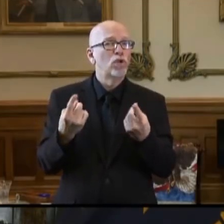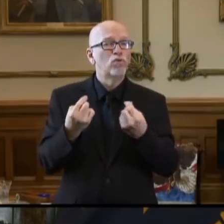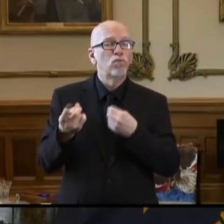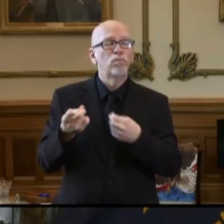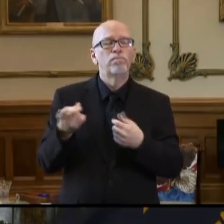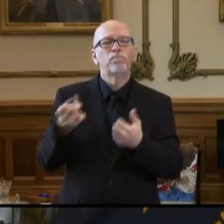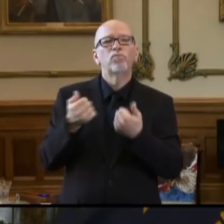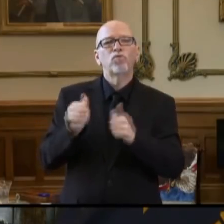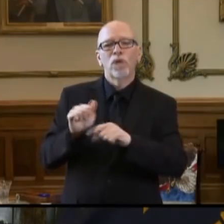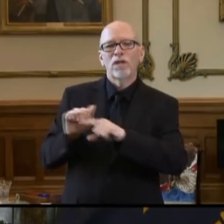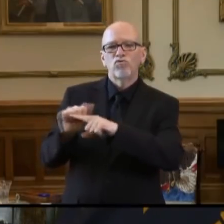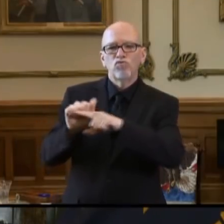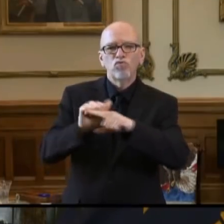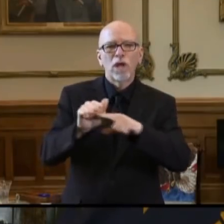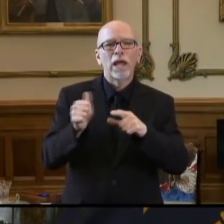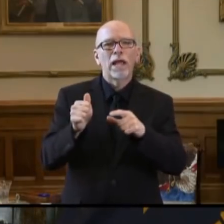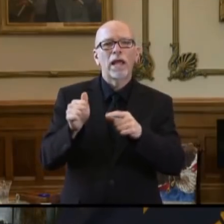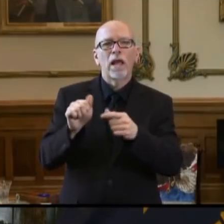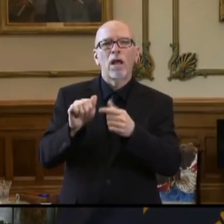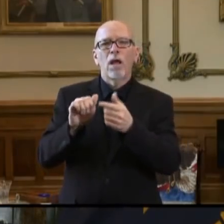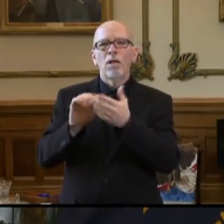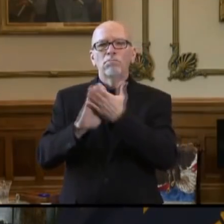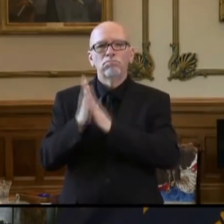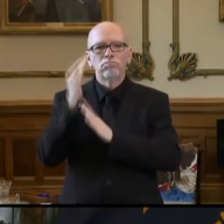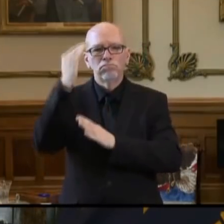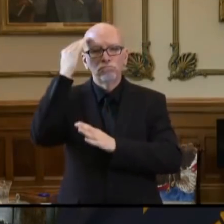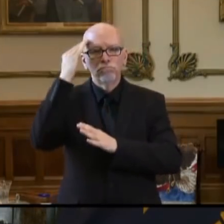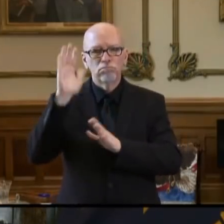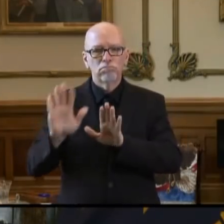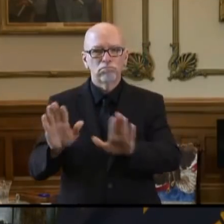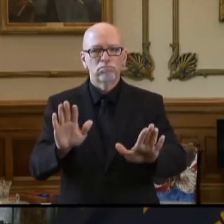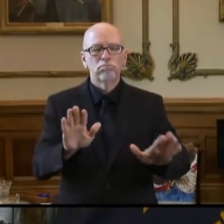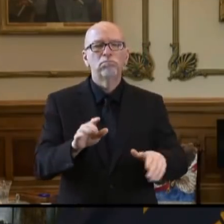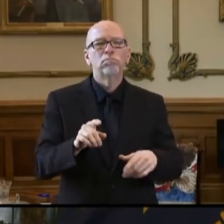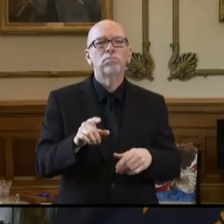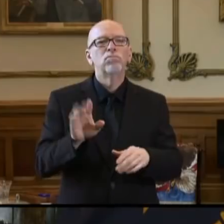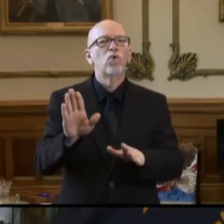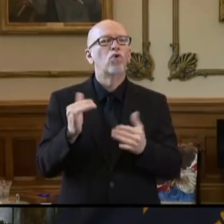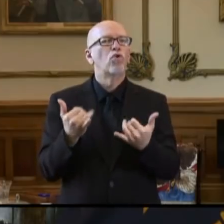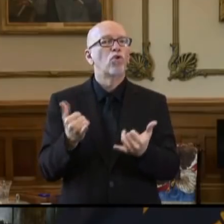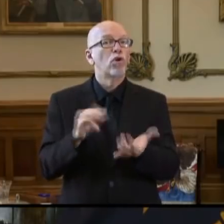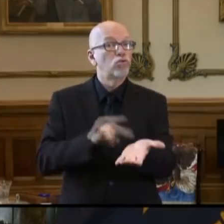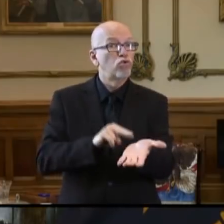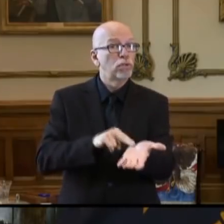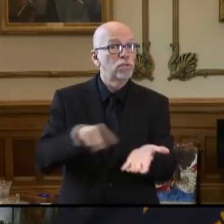.AND THEN WITH REGARDS TO THE PERSONNEL, YOU KNOW, I THINK WHAT HOSPITAL SYSTEMS ARE REALLY TRYING TO DO IS TO TRAIN